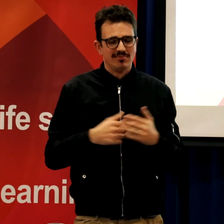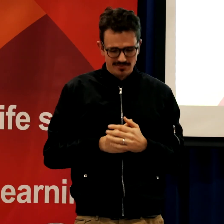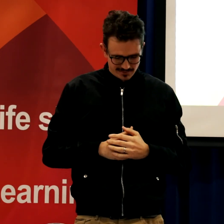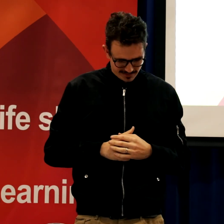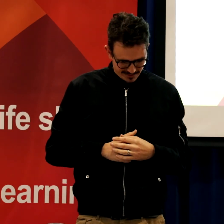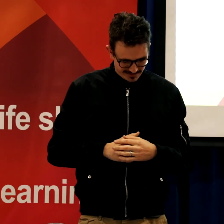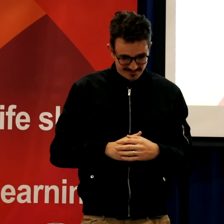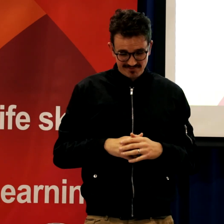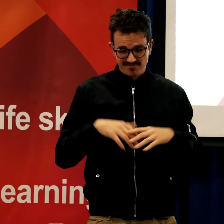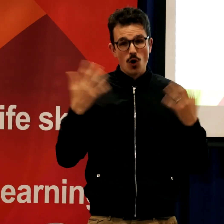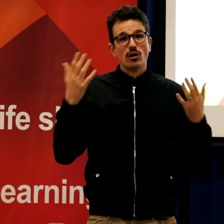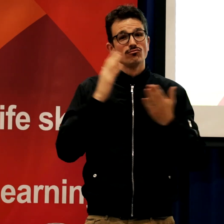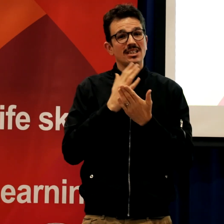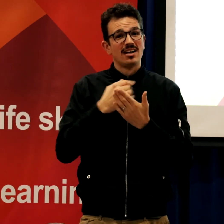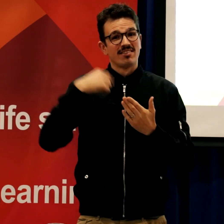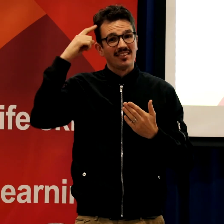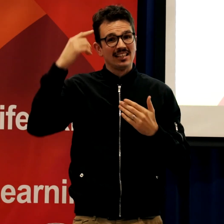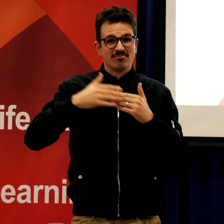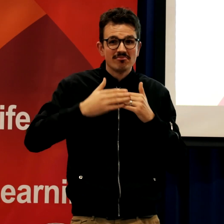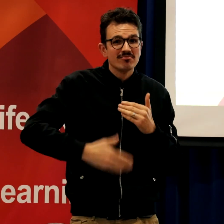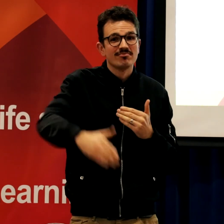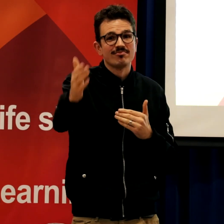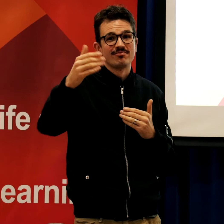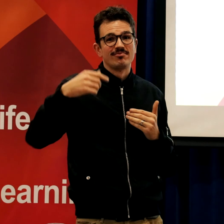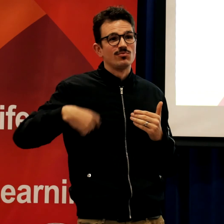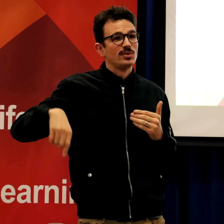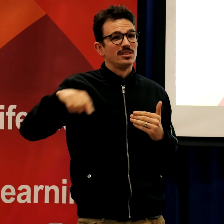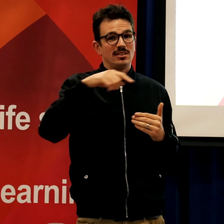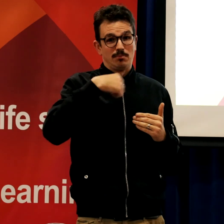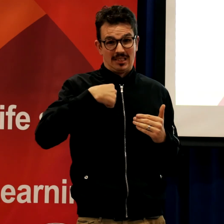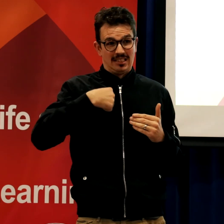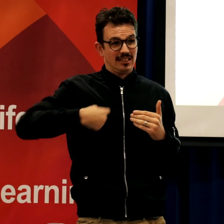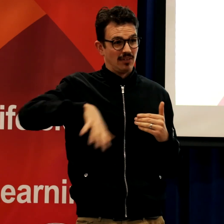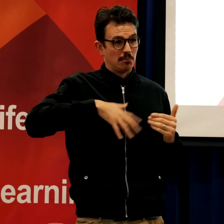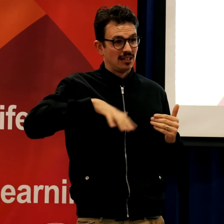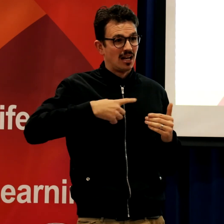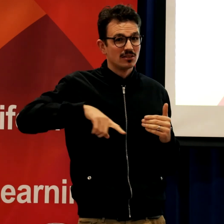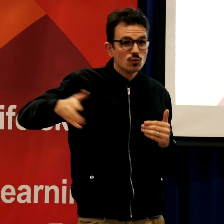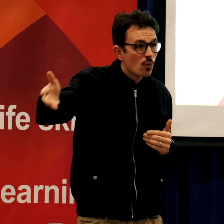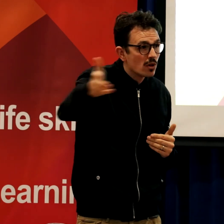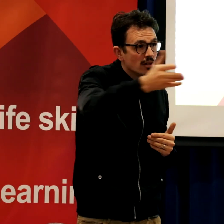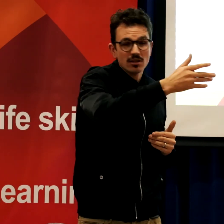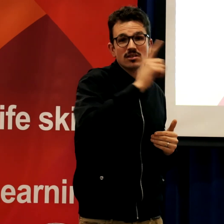and it’s up to me to get them and it’s awesome. I think this is going to be fantastic for me, my family,